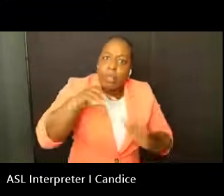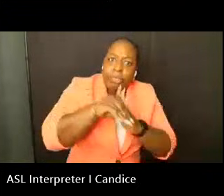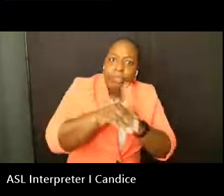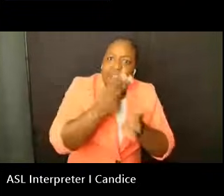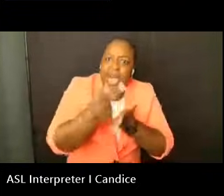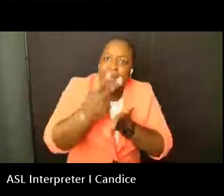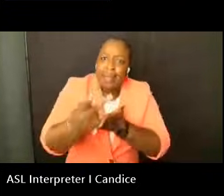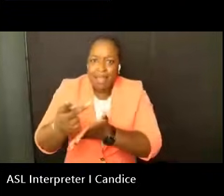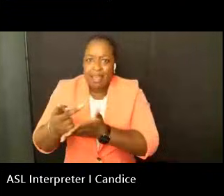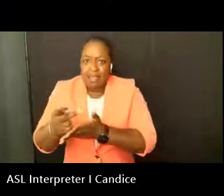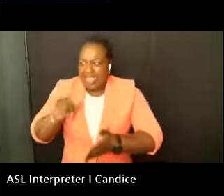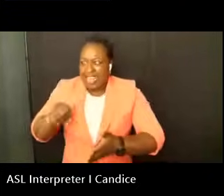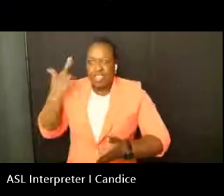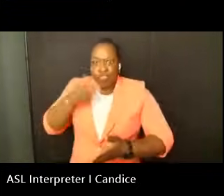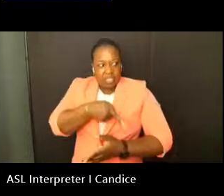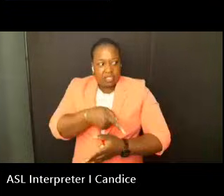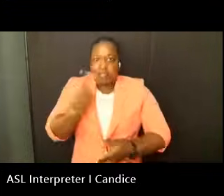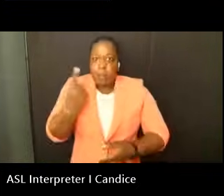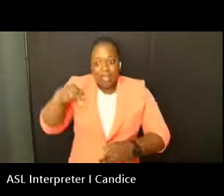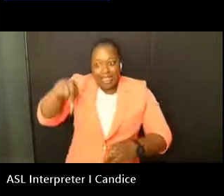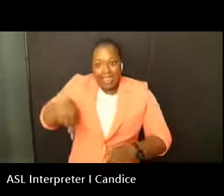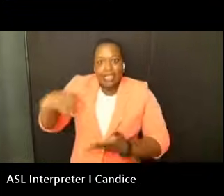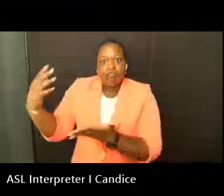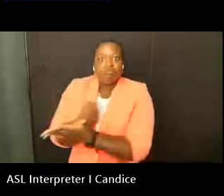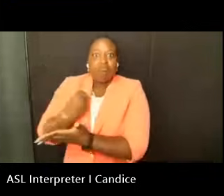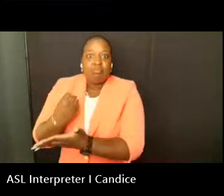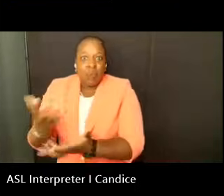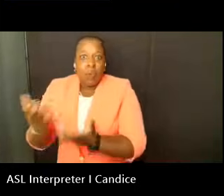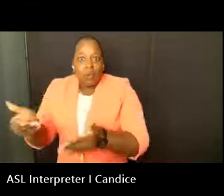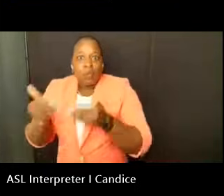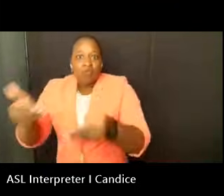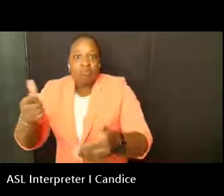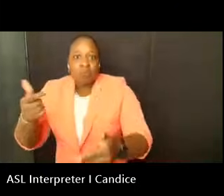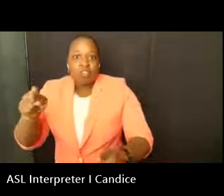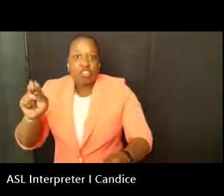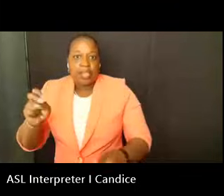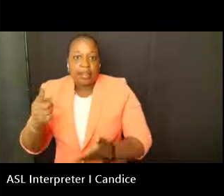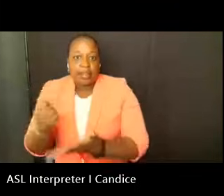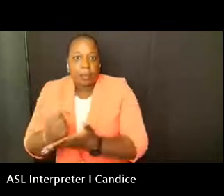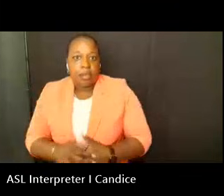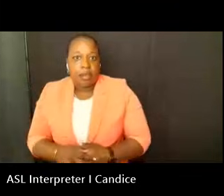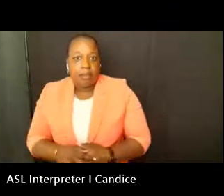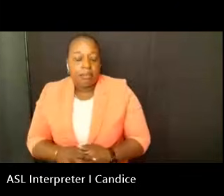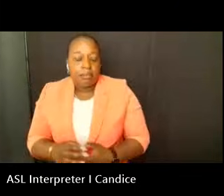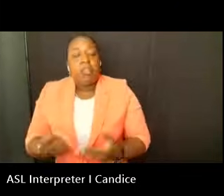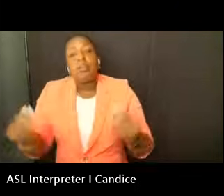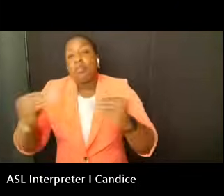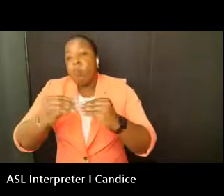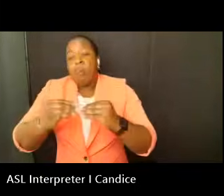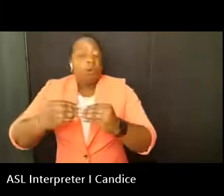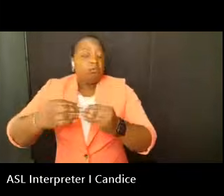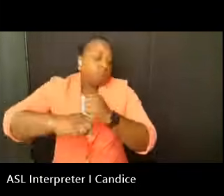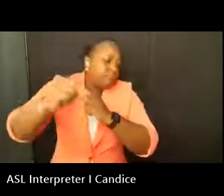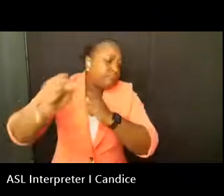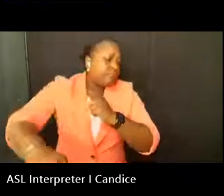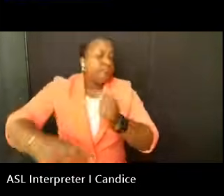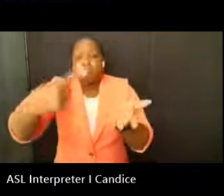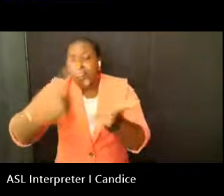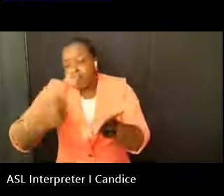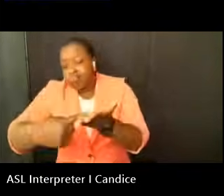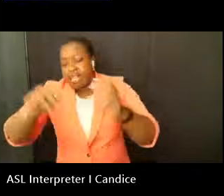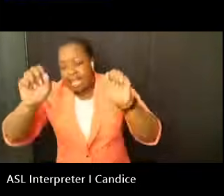through right now. I think my time may be up. Do I have another slide? I think my time may